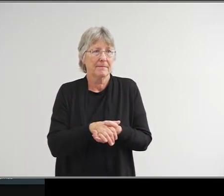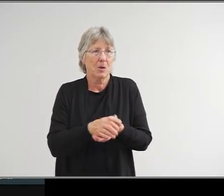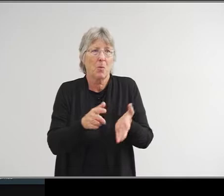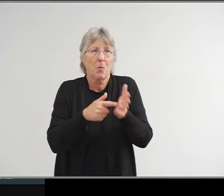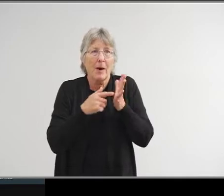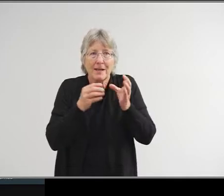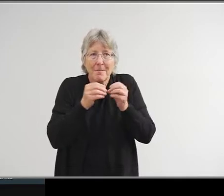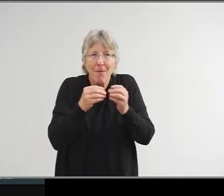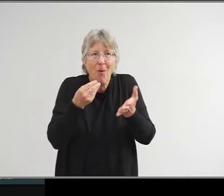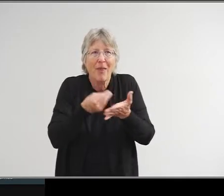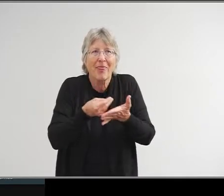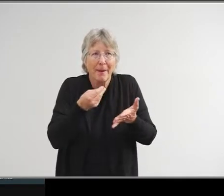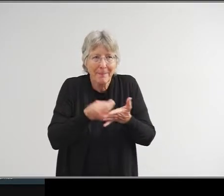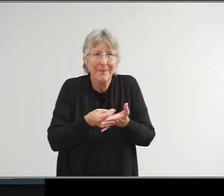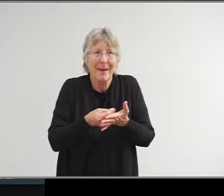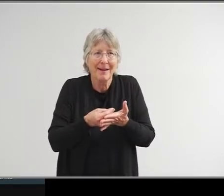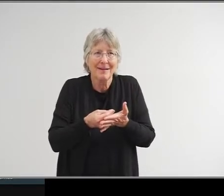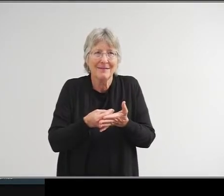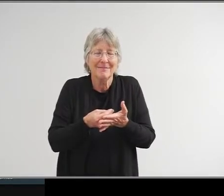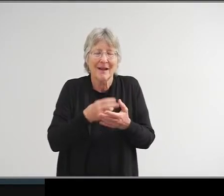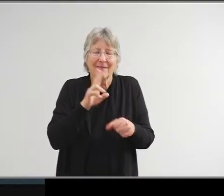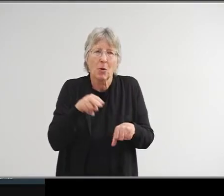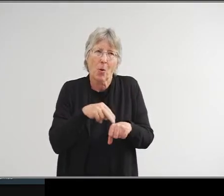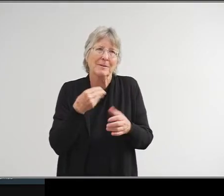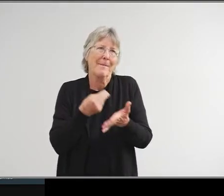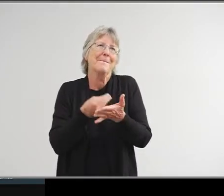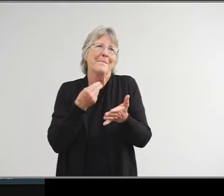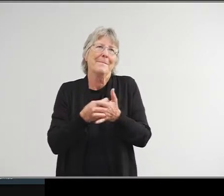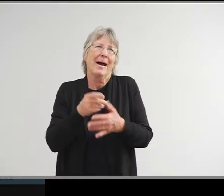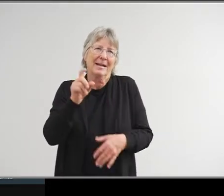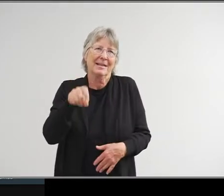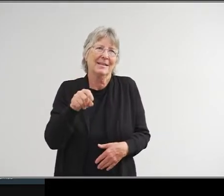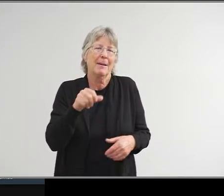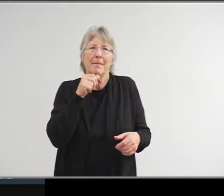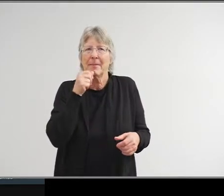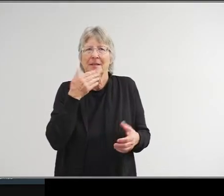and money is absolutely necessary but it's insufficient, right?